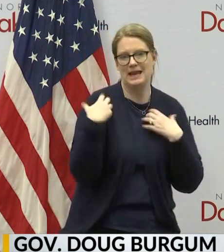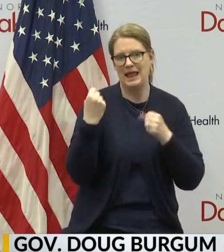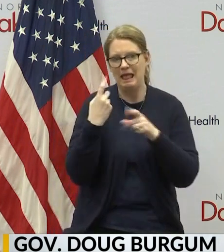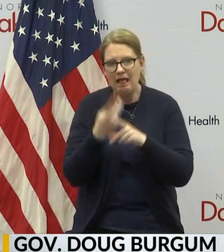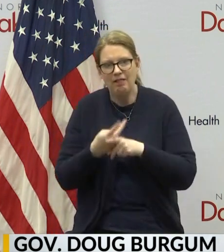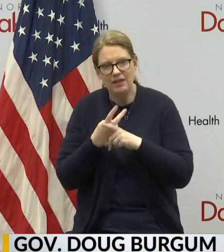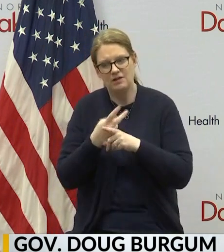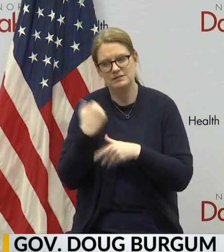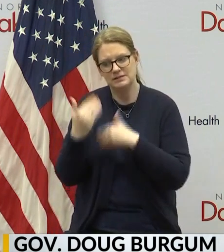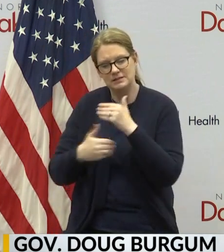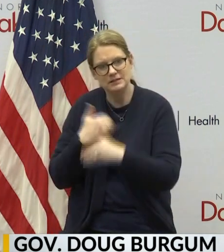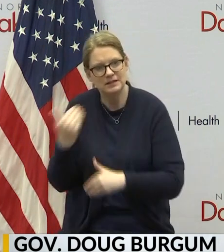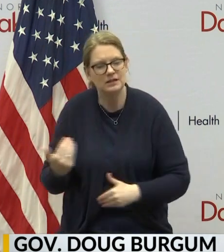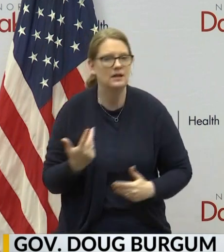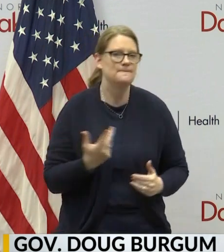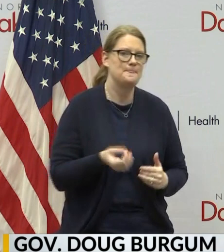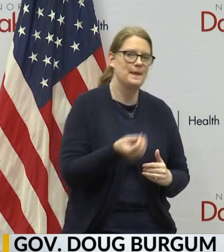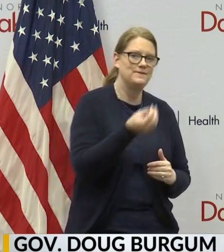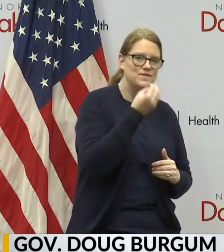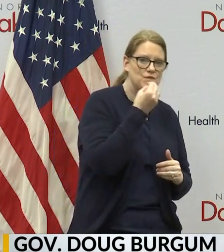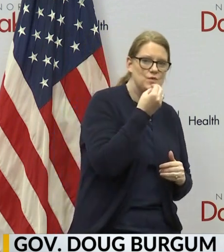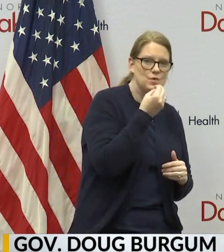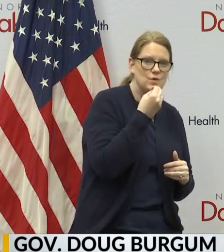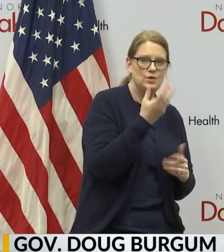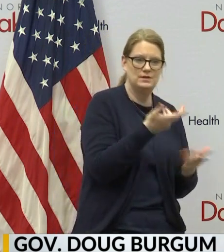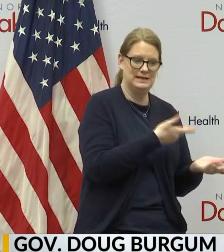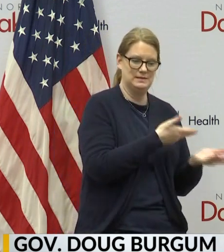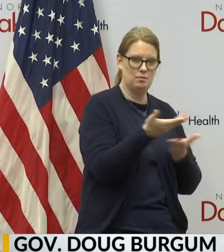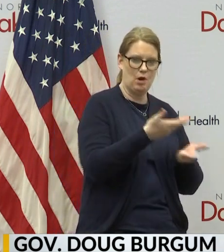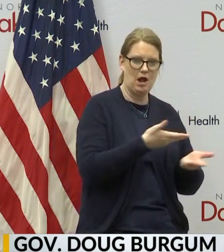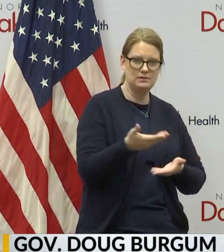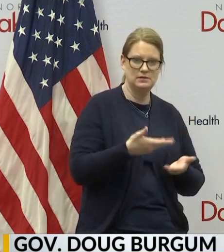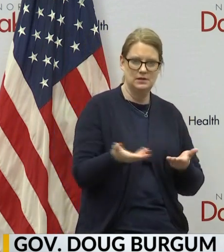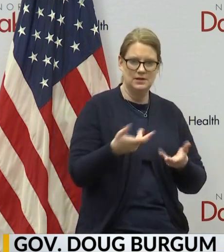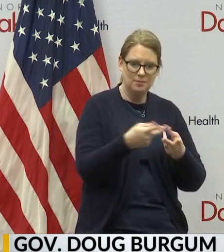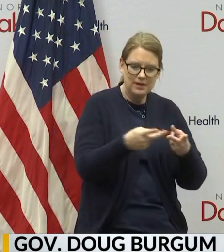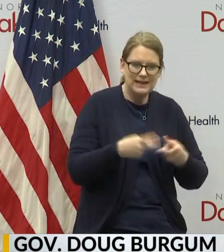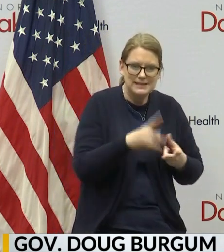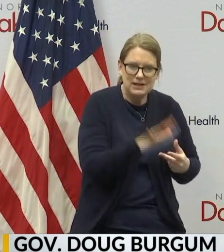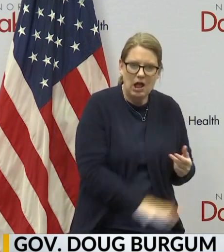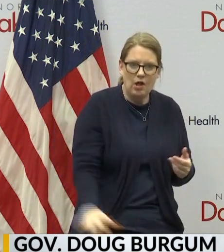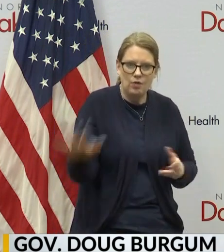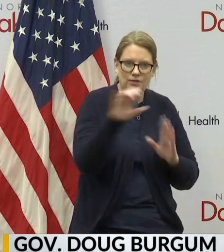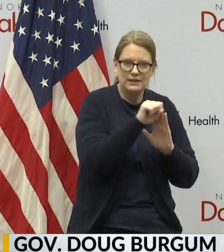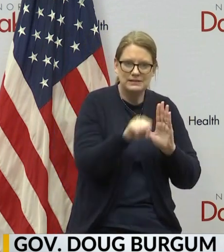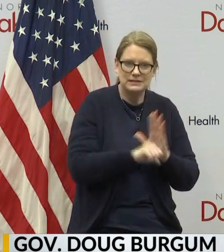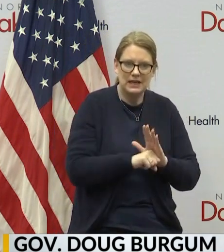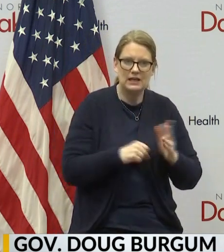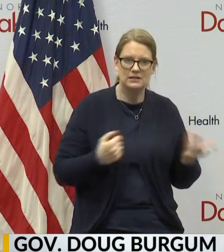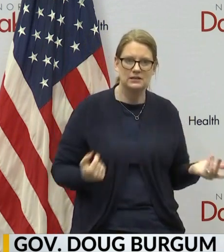GOING ON NOW, RANCHERS DELIVERING CALFS AND SCHOOLKIDS GOING BACK ONLINE NEXT WEEK AND